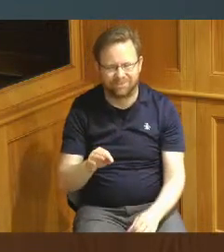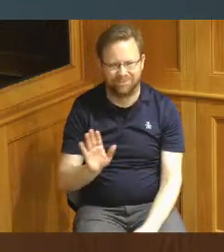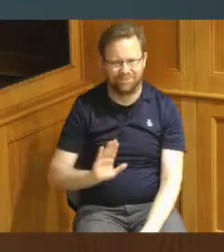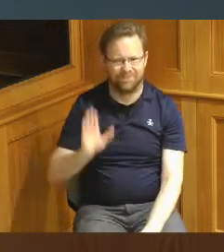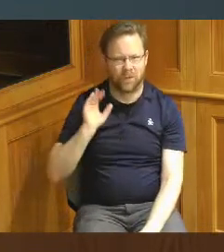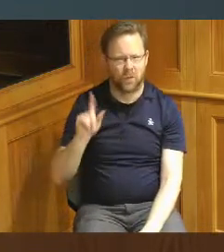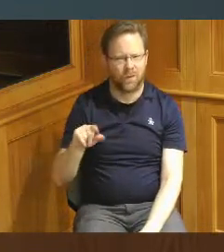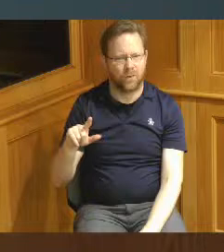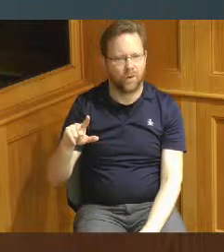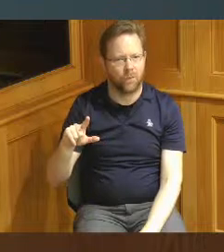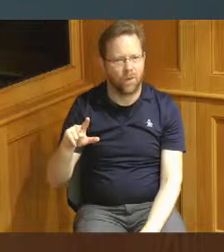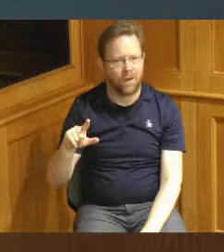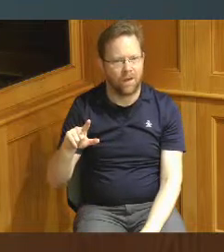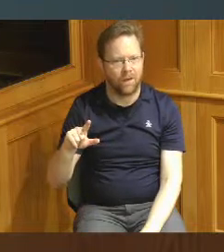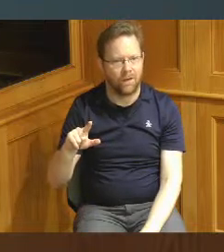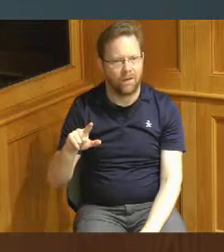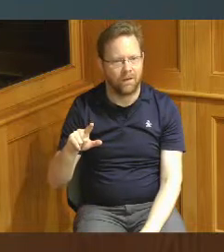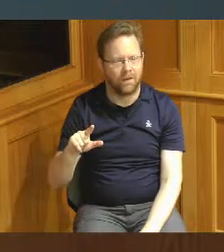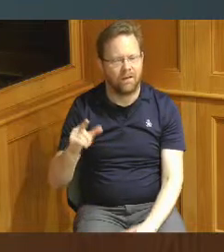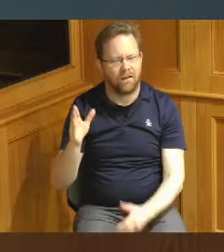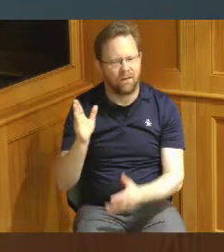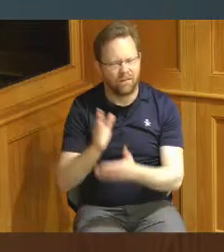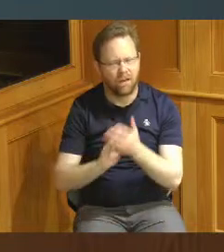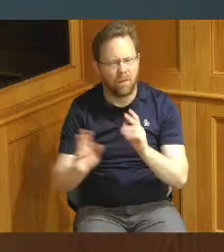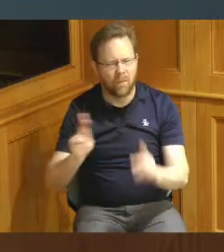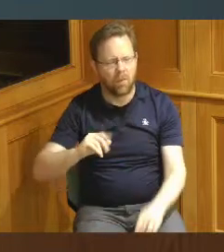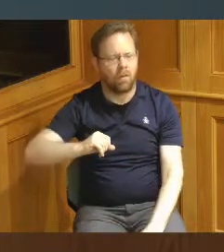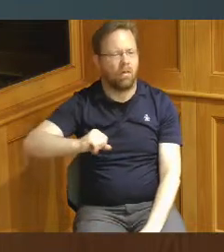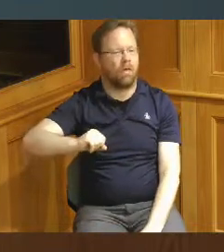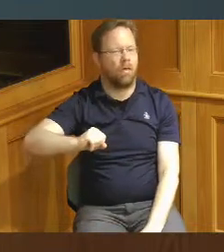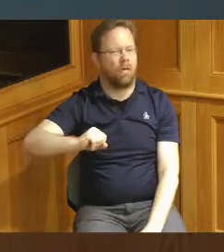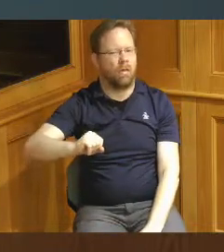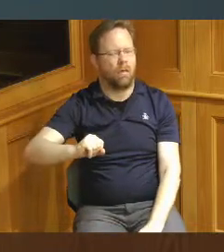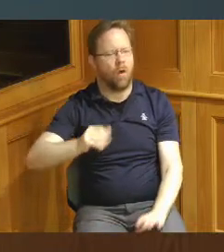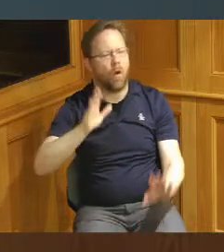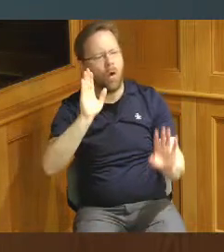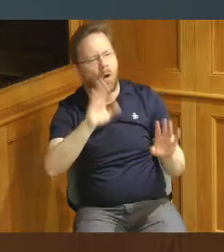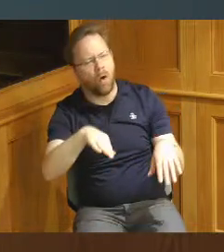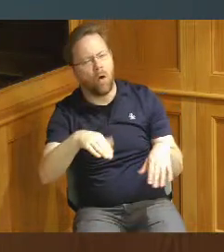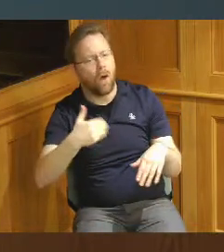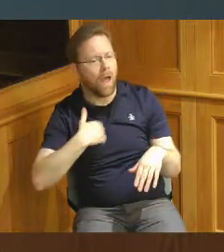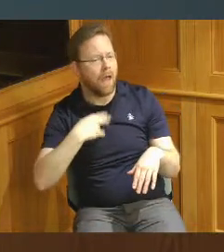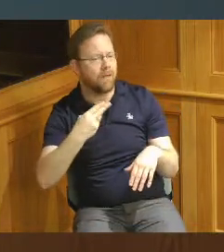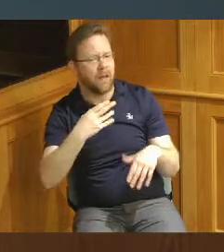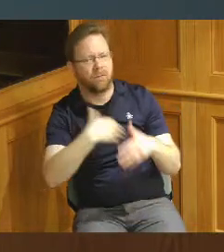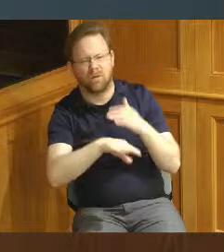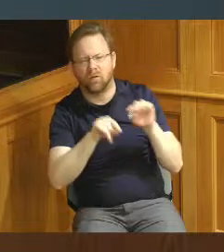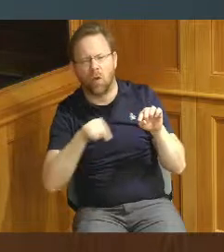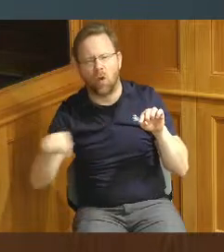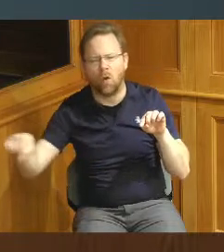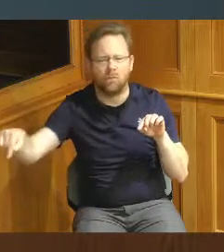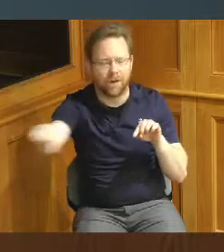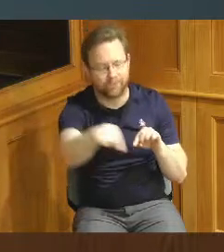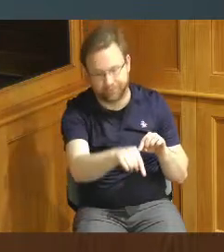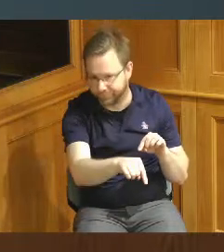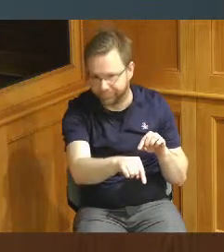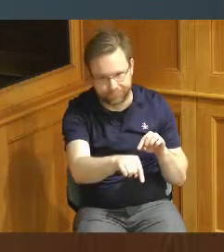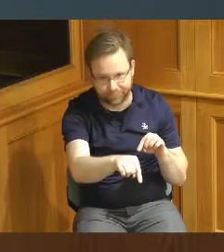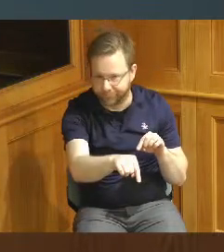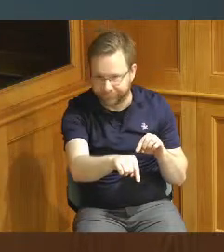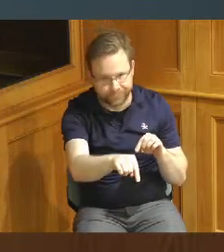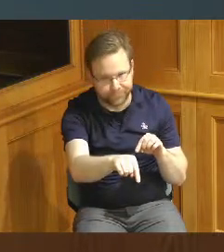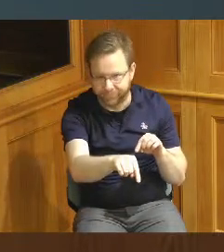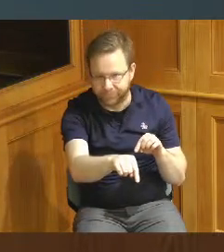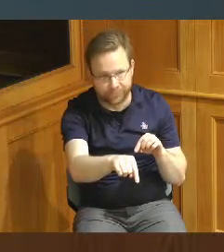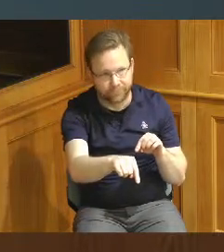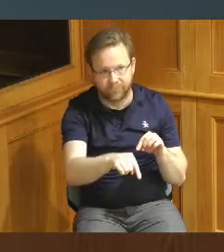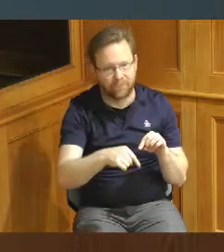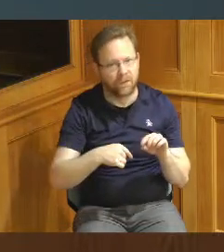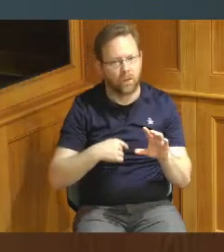OPWC Grant in 90% of the project for $1.5 million Muchmore Road is the third project from Walton